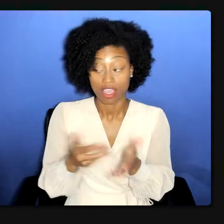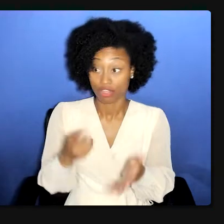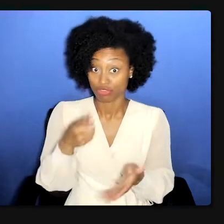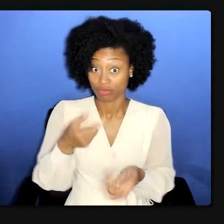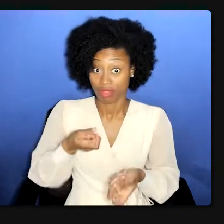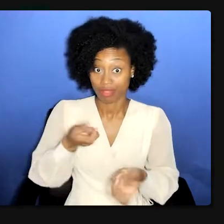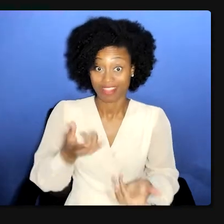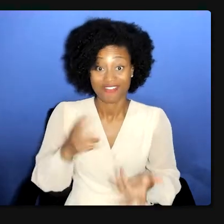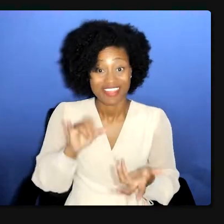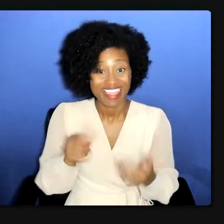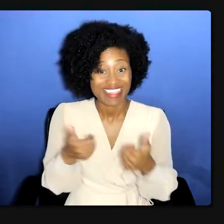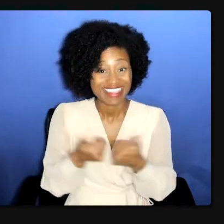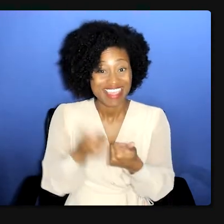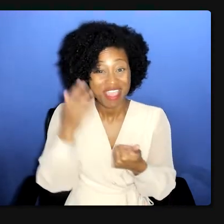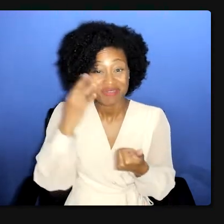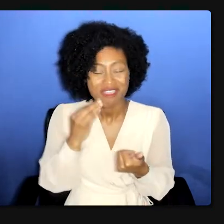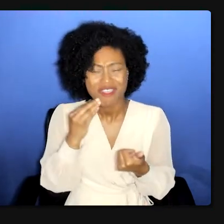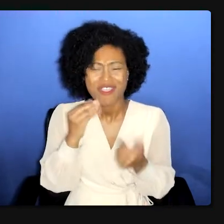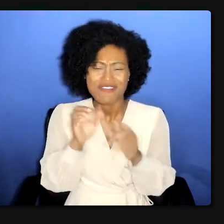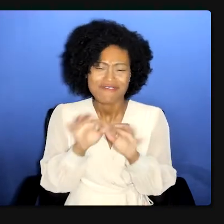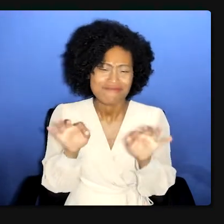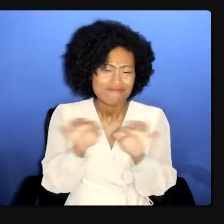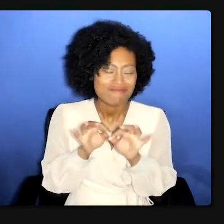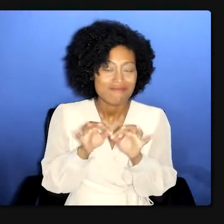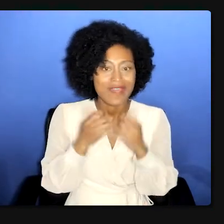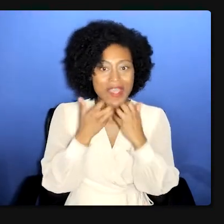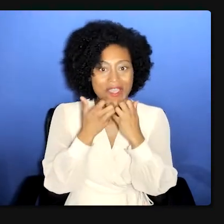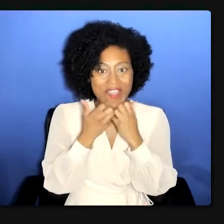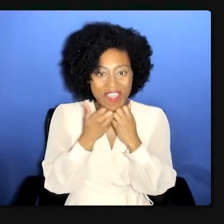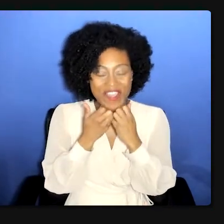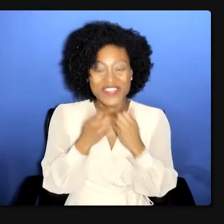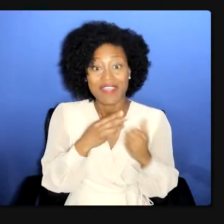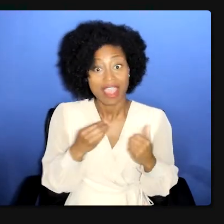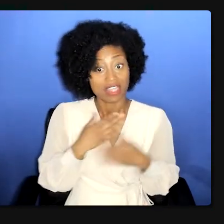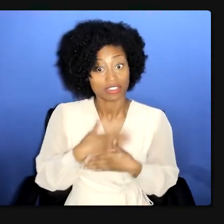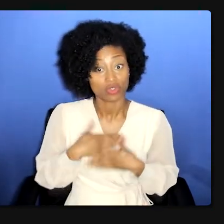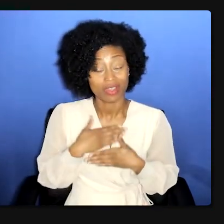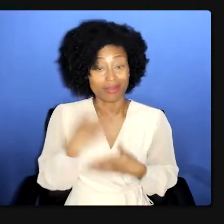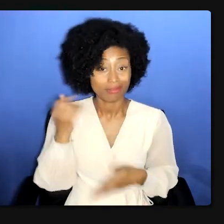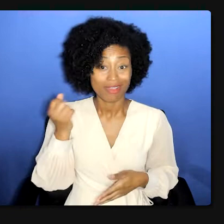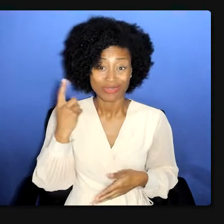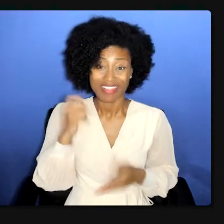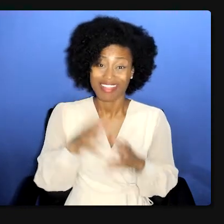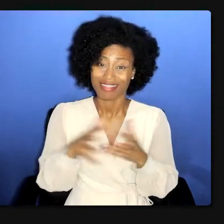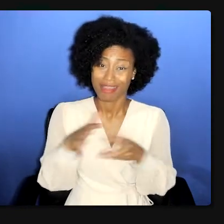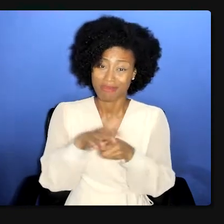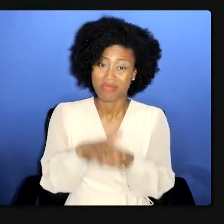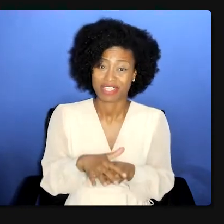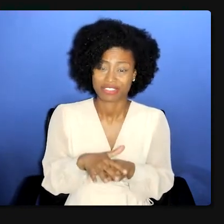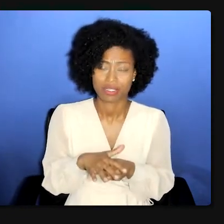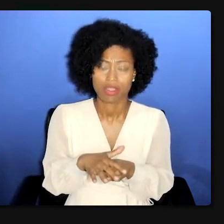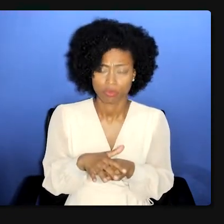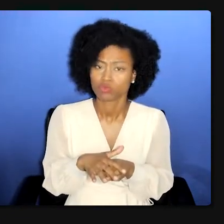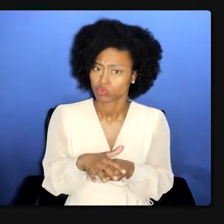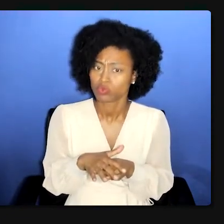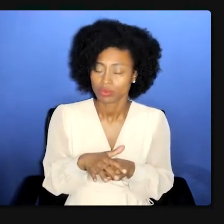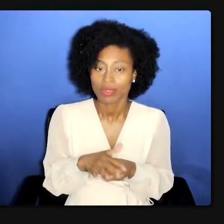game experiences which are valuable and enjoyable, that could be a lot of work and a lot of pressure. We understand that.